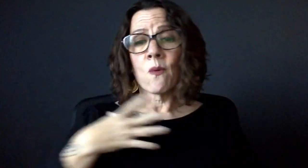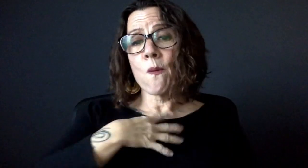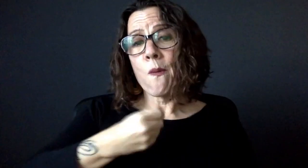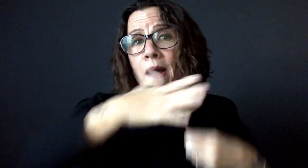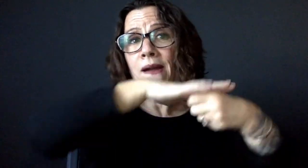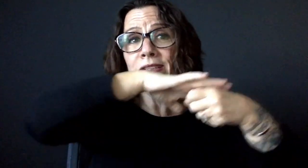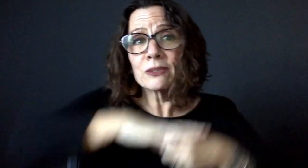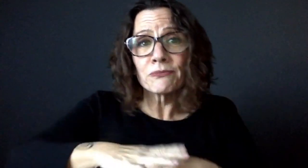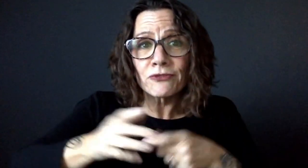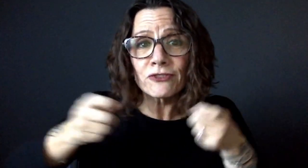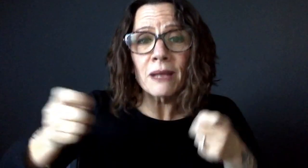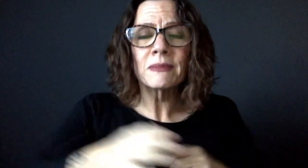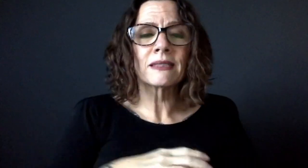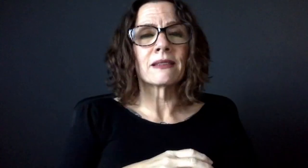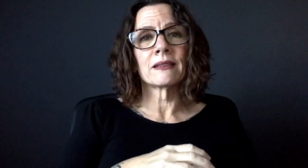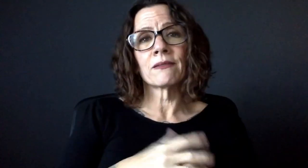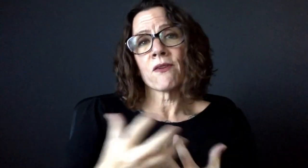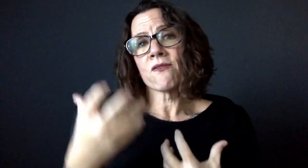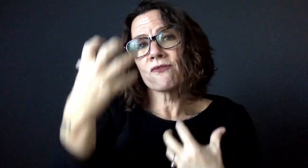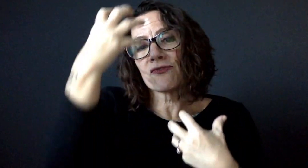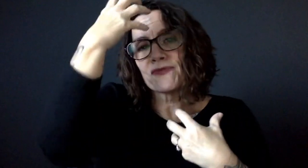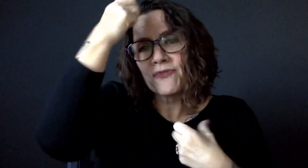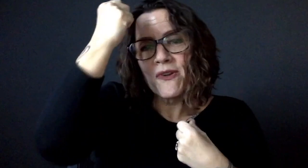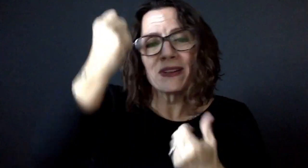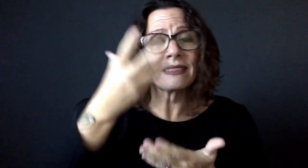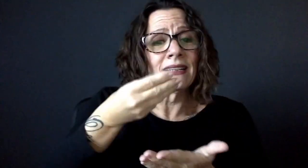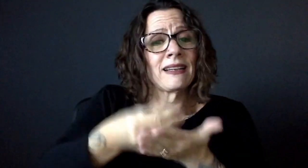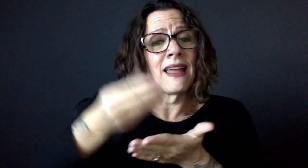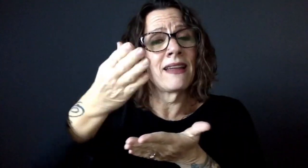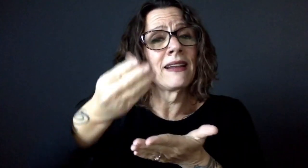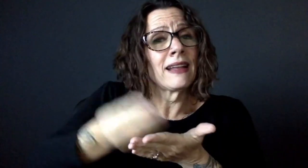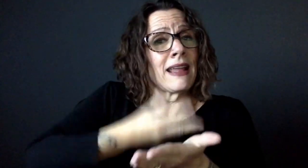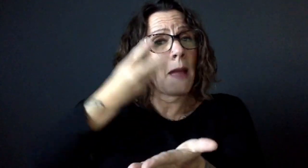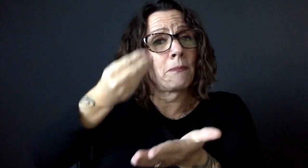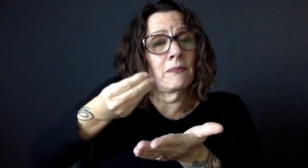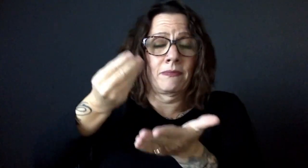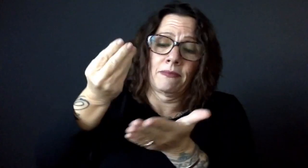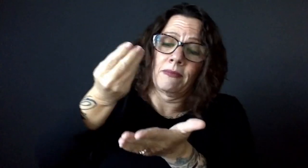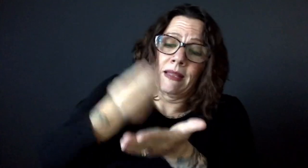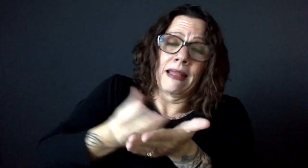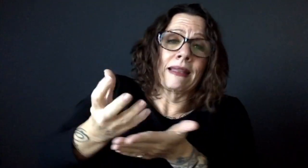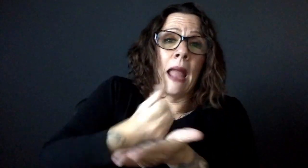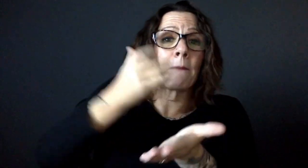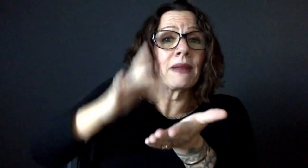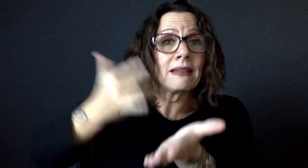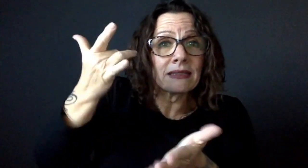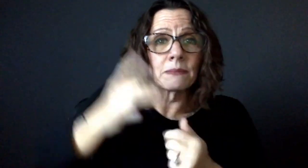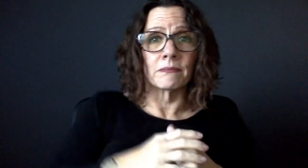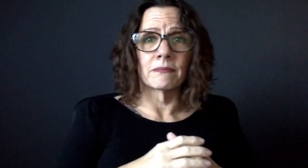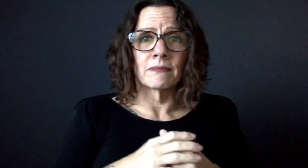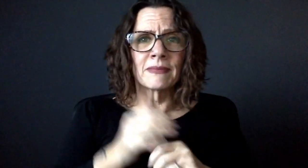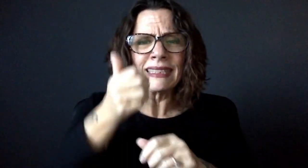white supremacy, colonialism and capitalism,